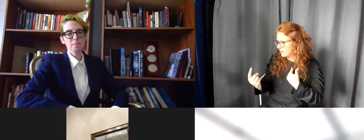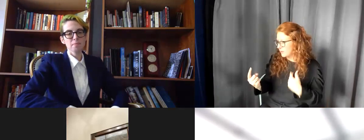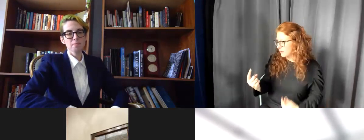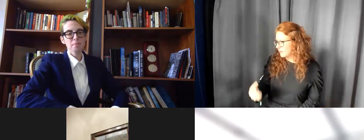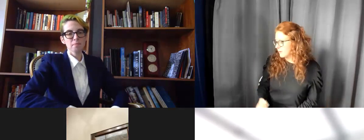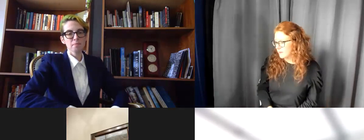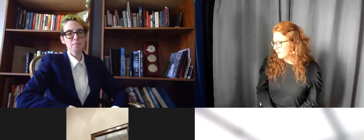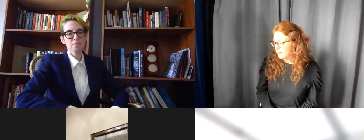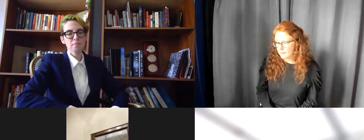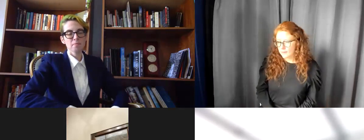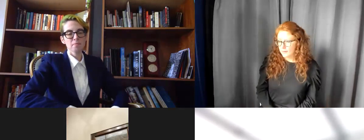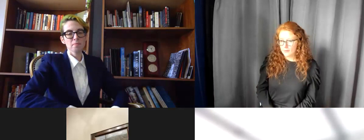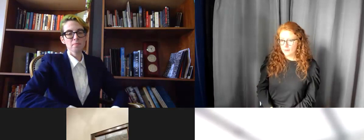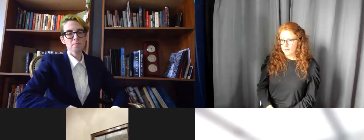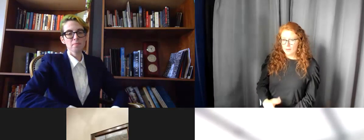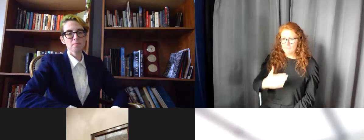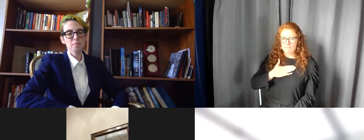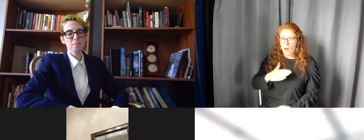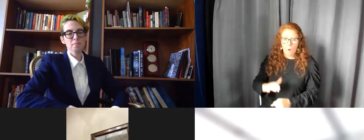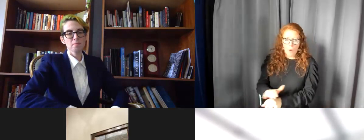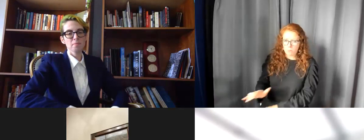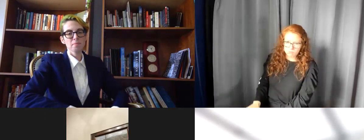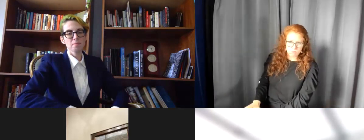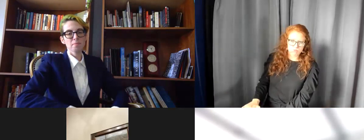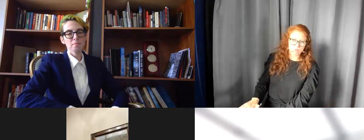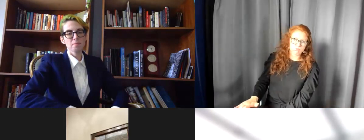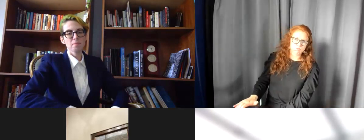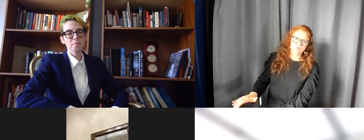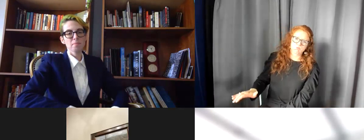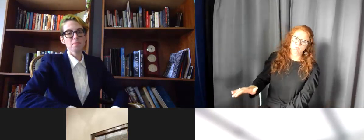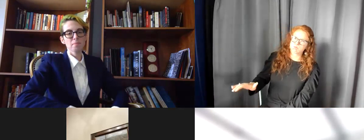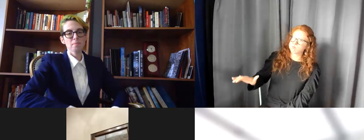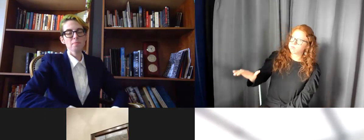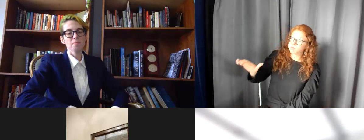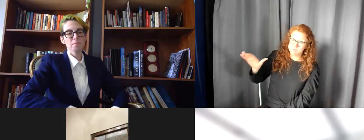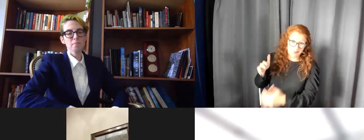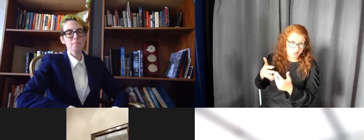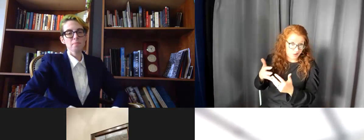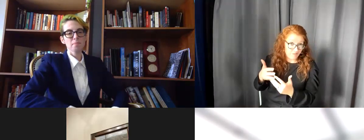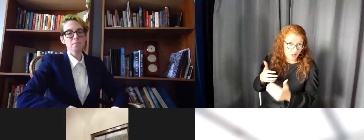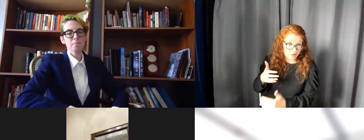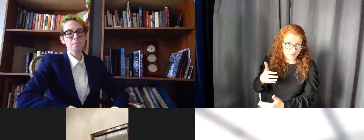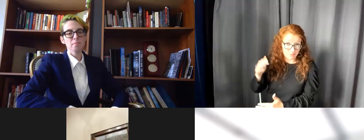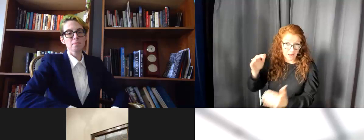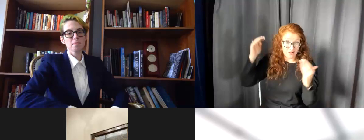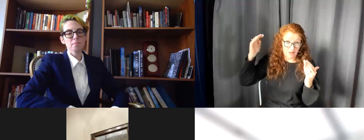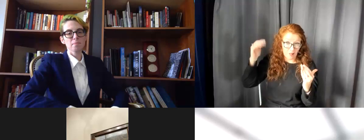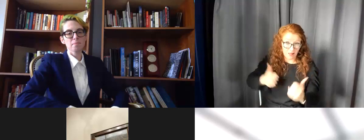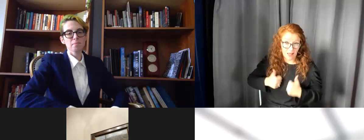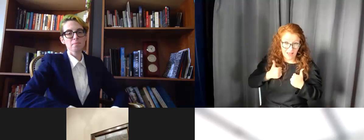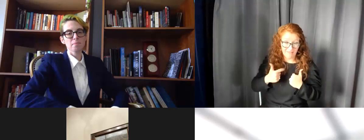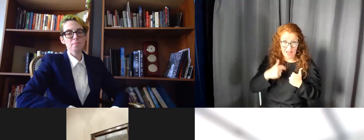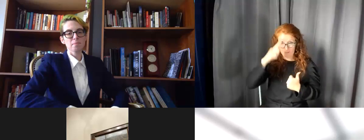Jordan Radford: my entire childhood and part of my a good chunk of my adult life. believing that I was the problem.